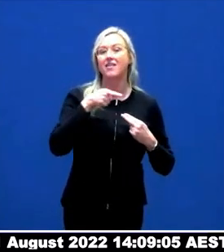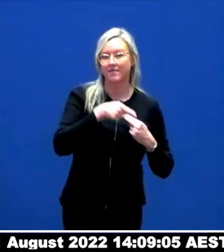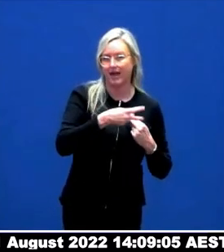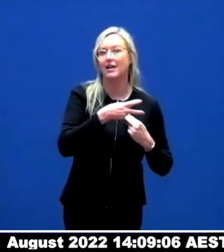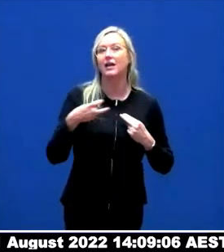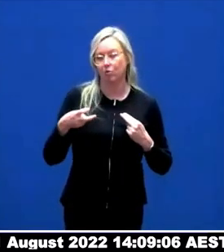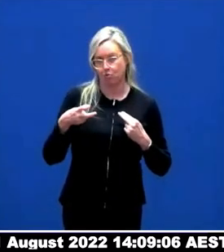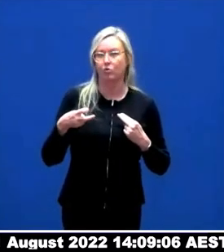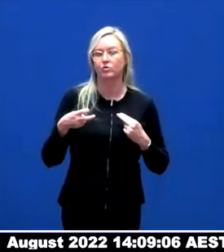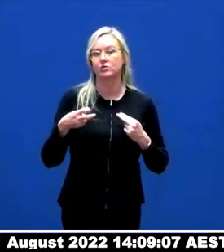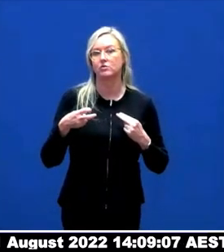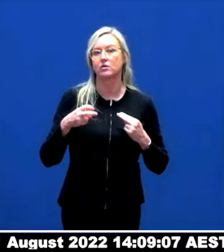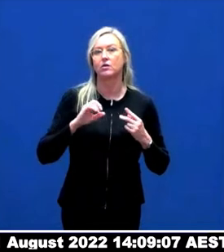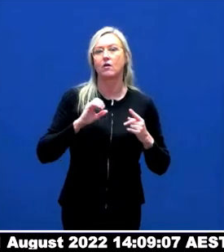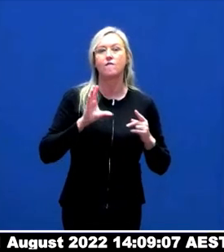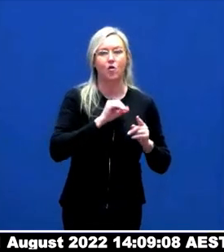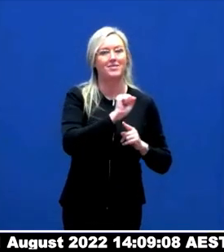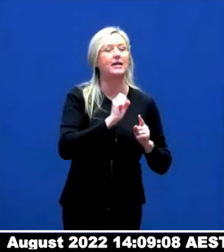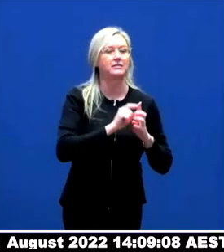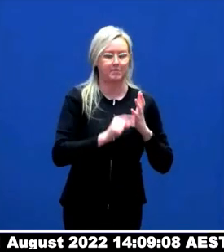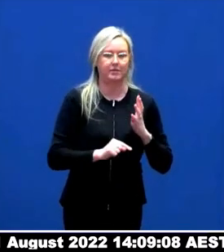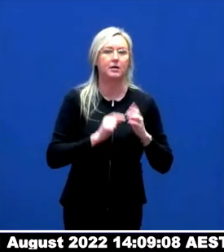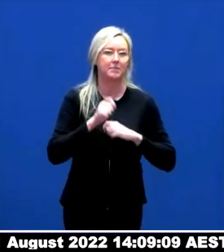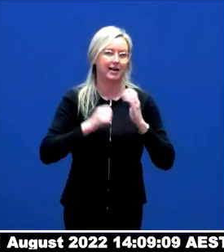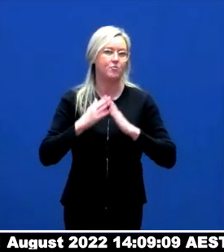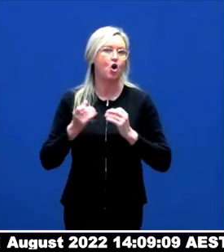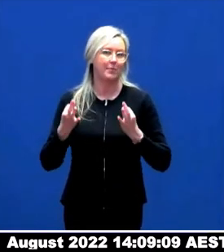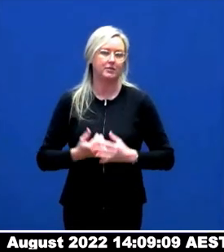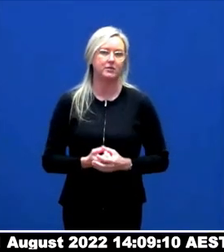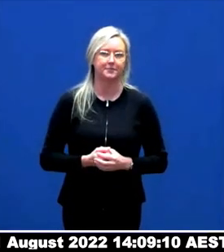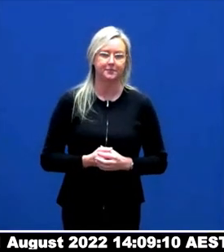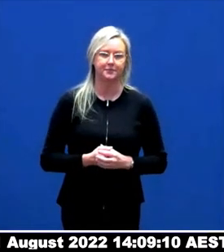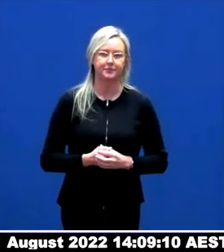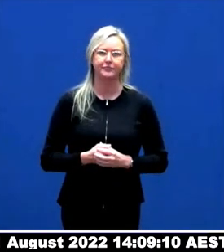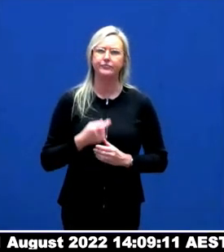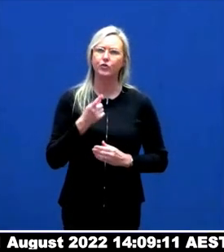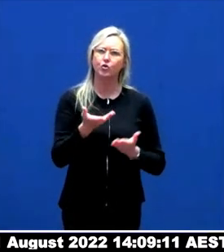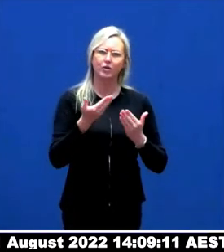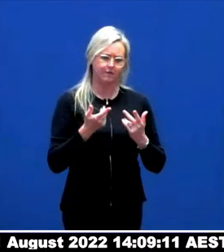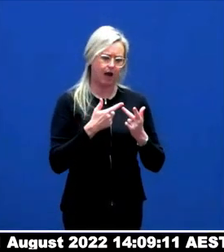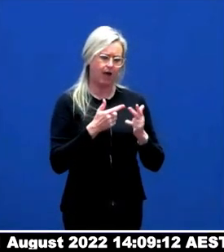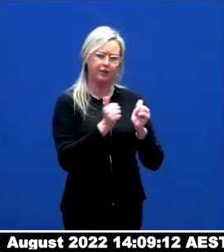Right. You've provided us with a document called The Escalation and Prioritisation Matrix.